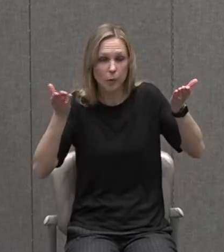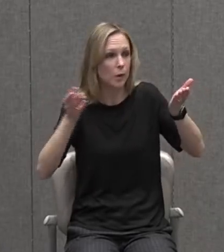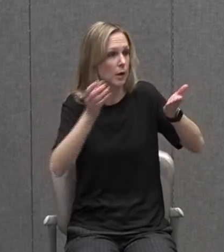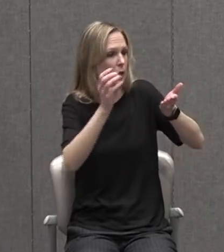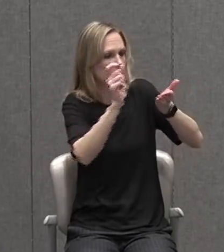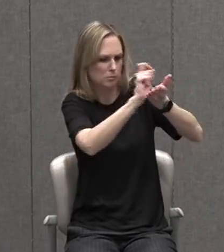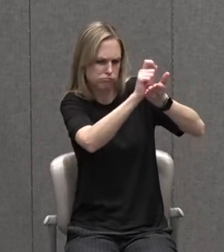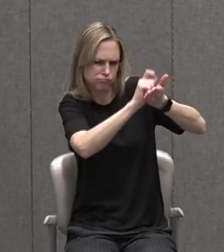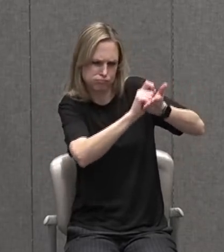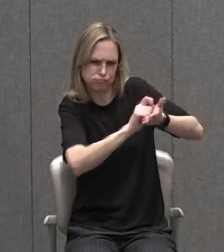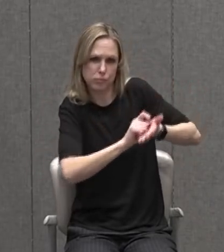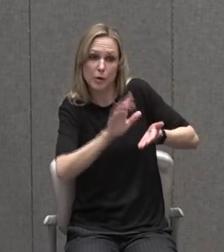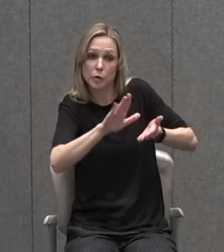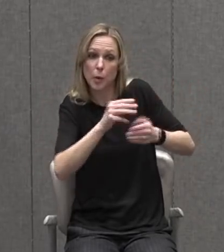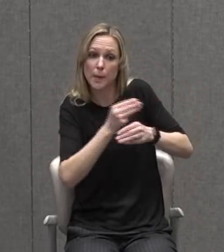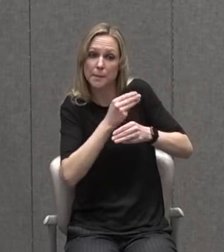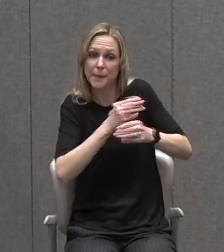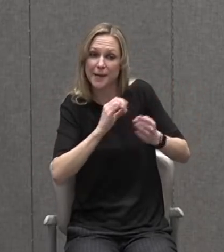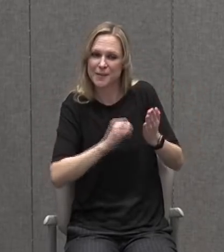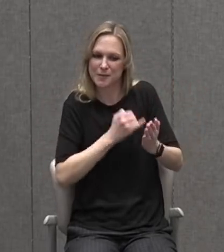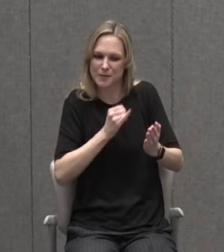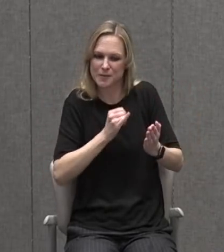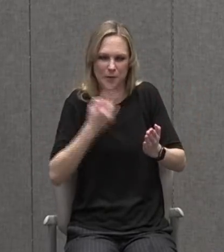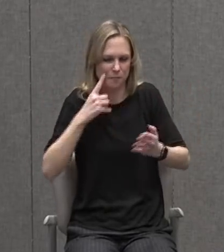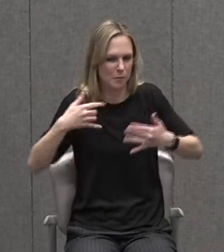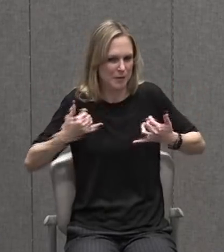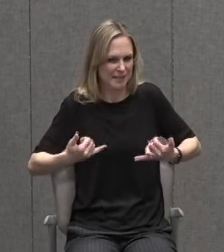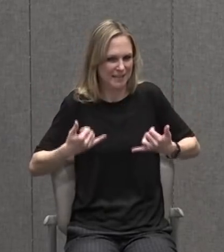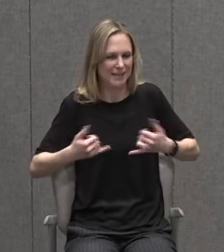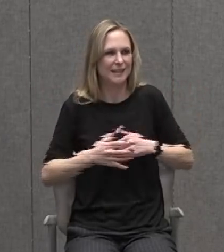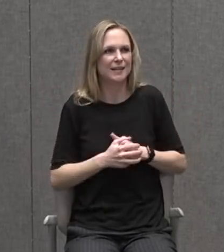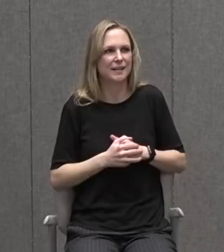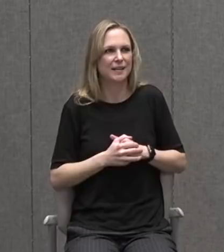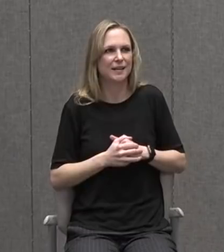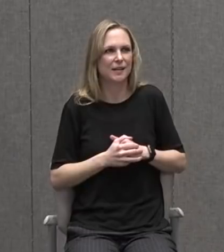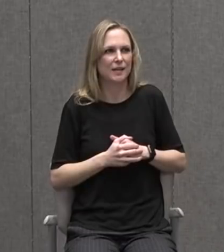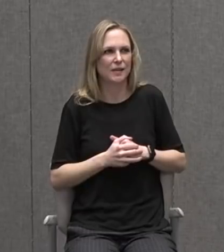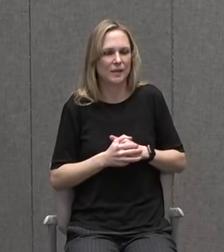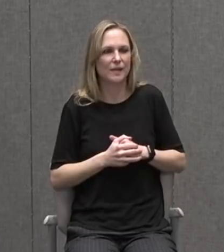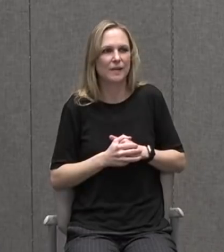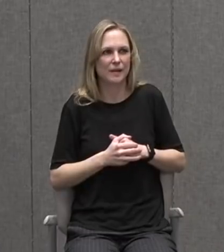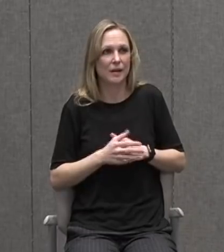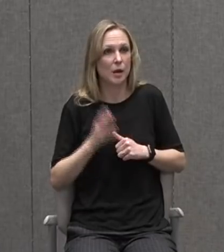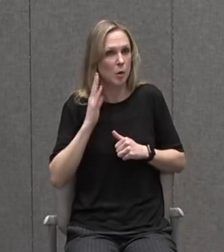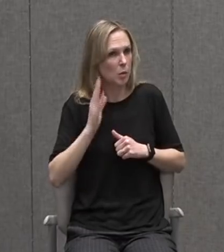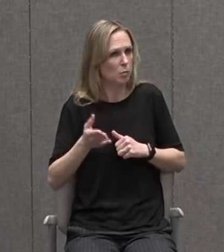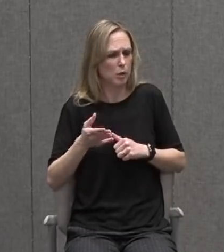that you're working on today, so we can go ahead and work this routine together.